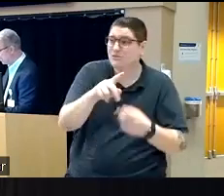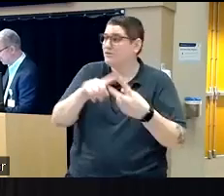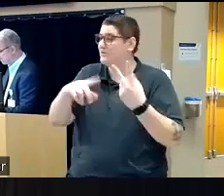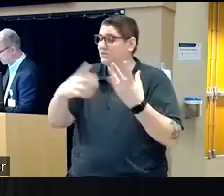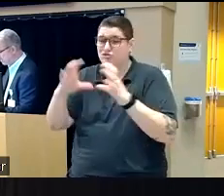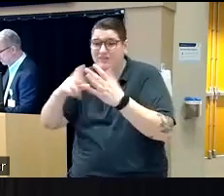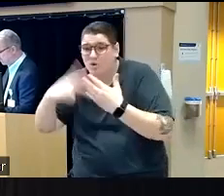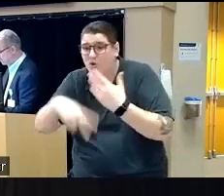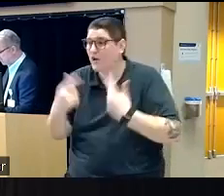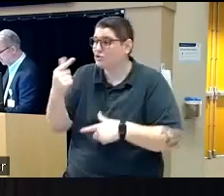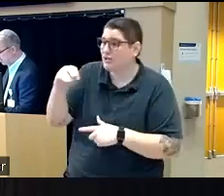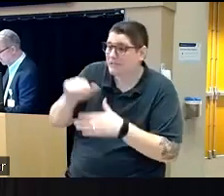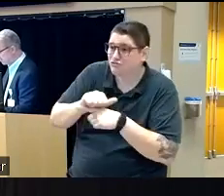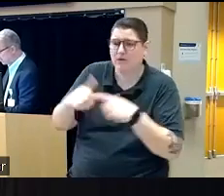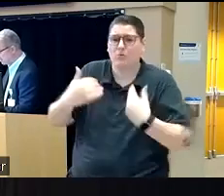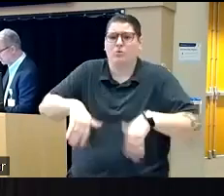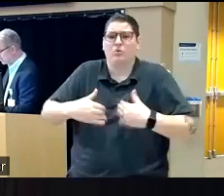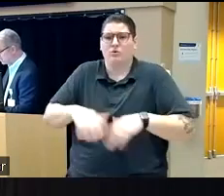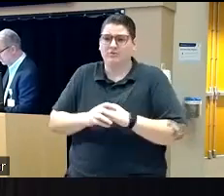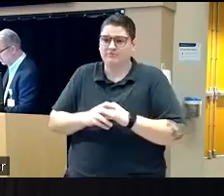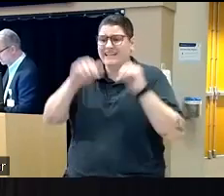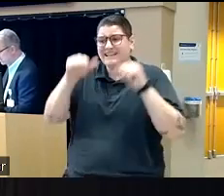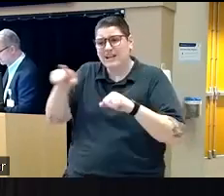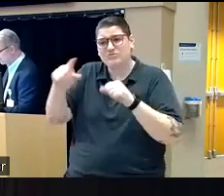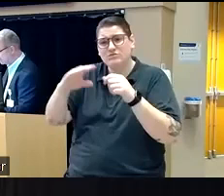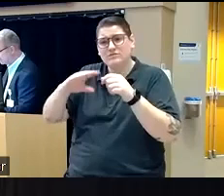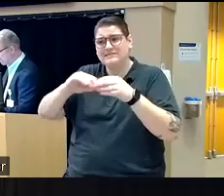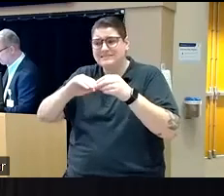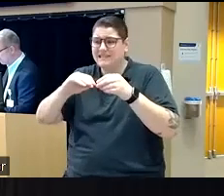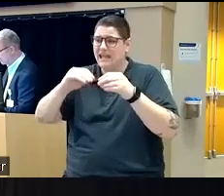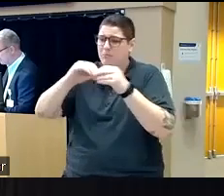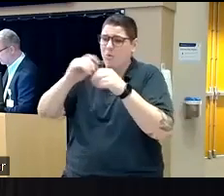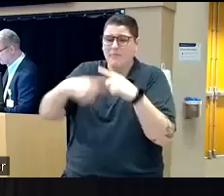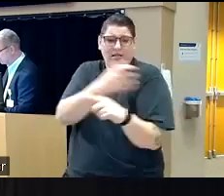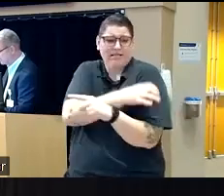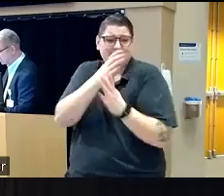training can you say more about clinicians that see themselves as part of the educational Mission